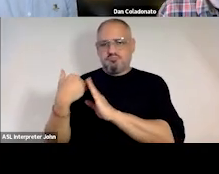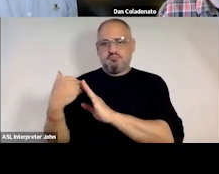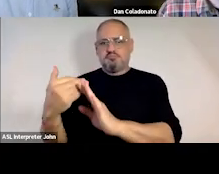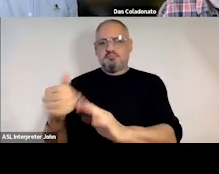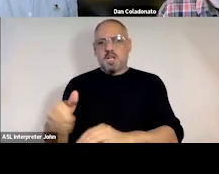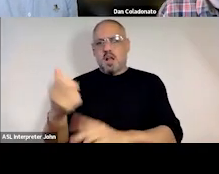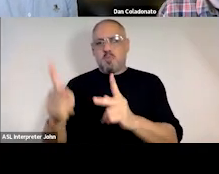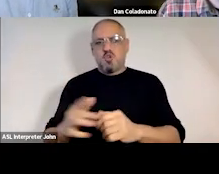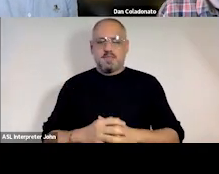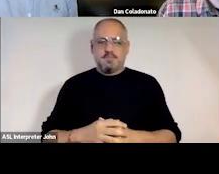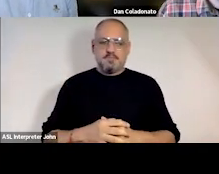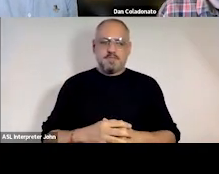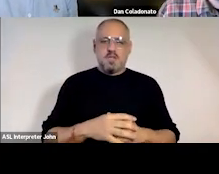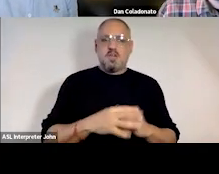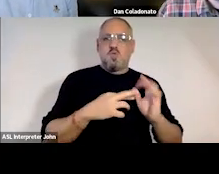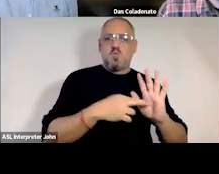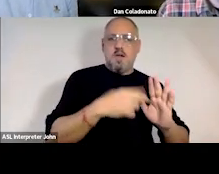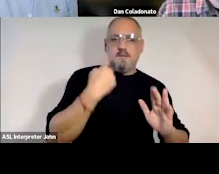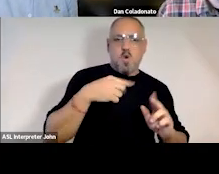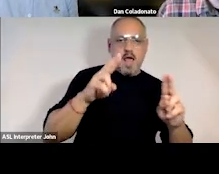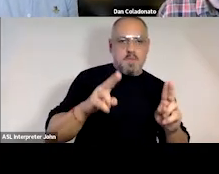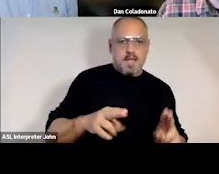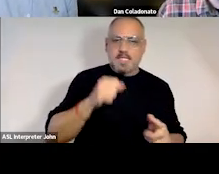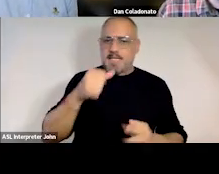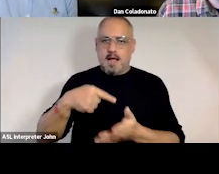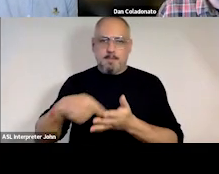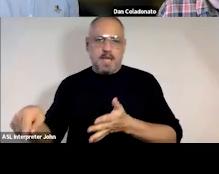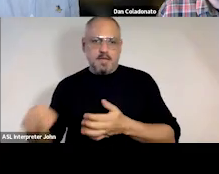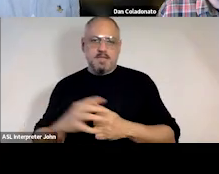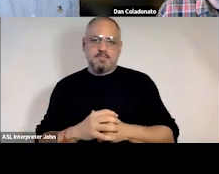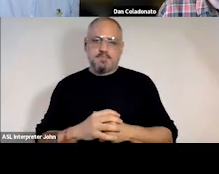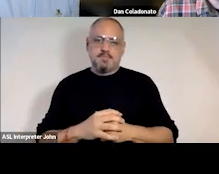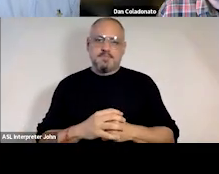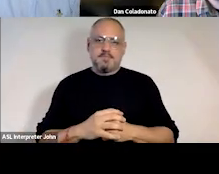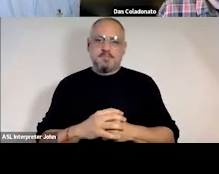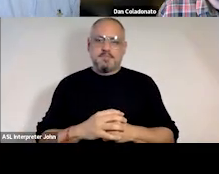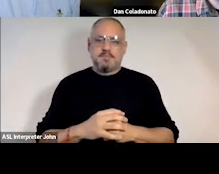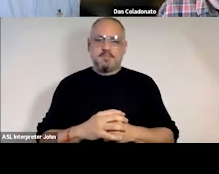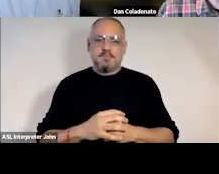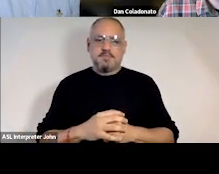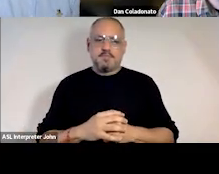By serving as their representative for their disability claim, you're not serving as their representative payee as well.